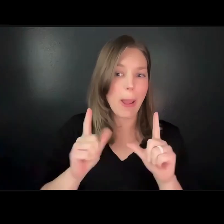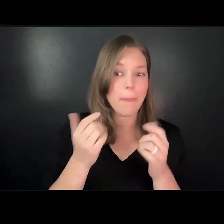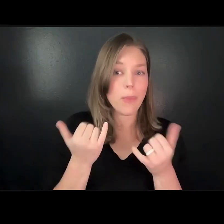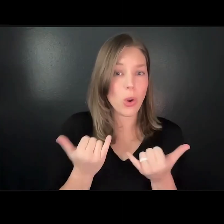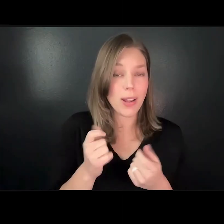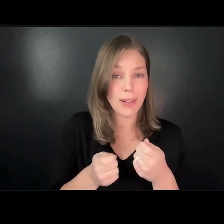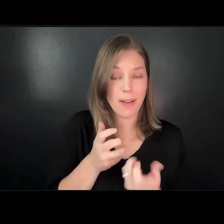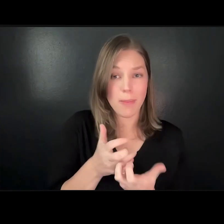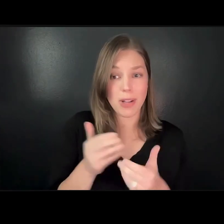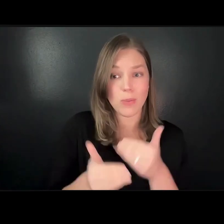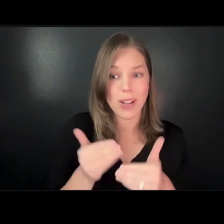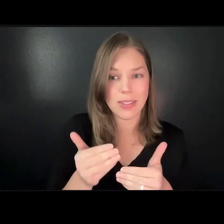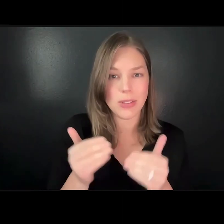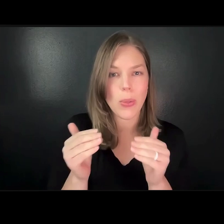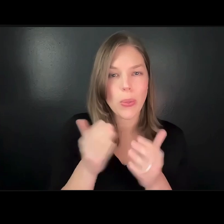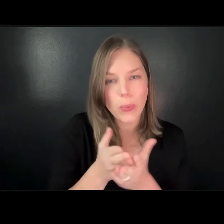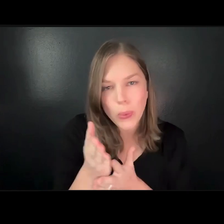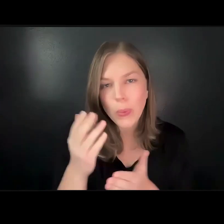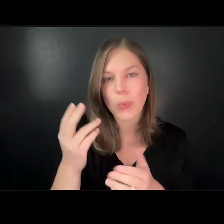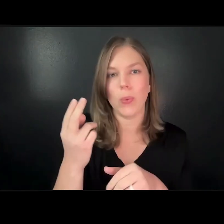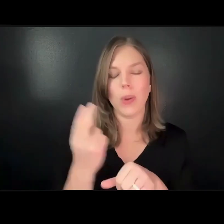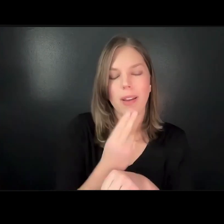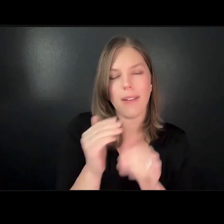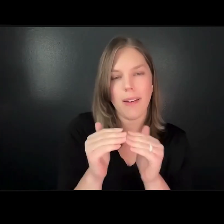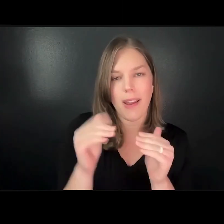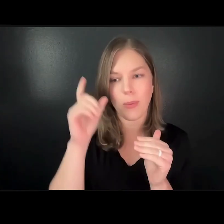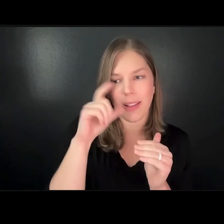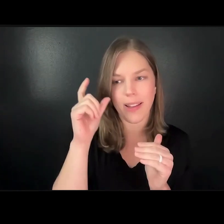professionals can do that work with an equity